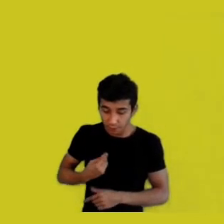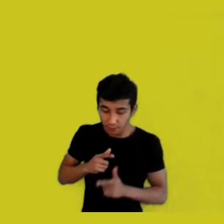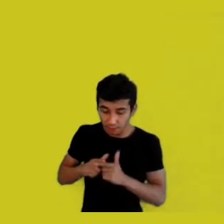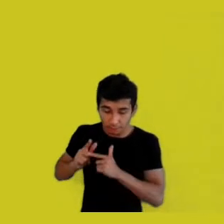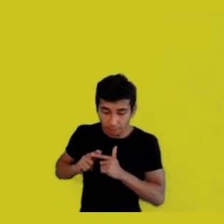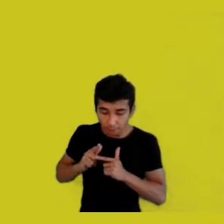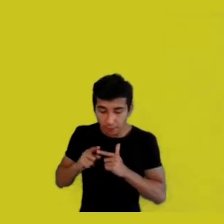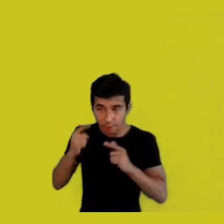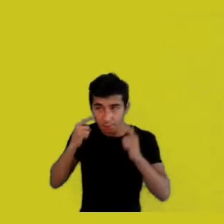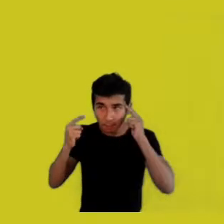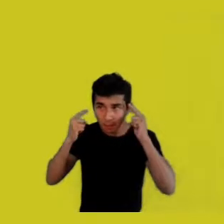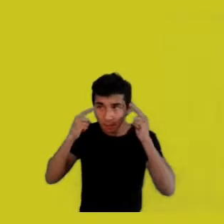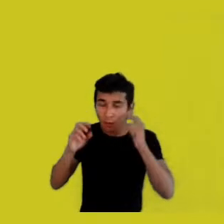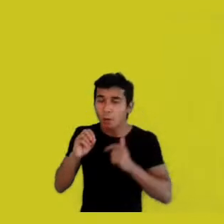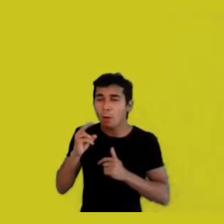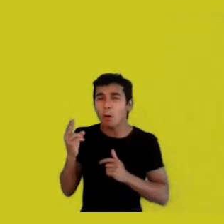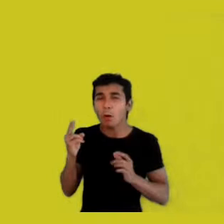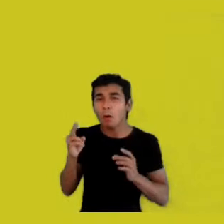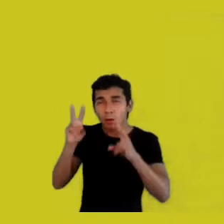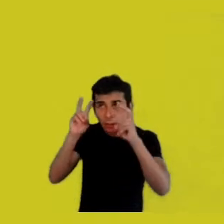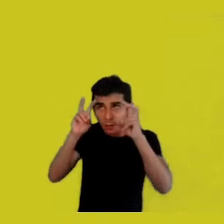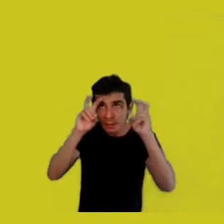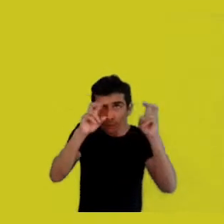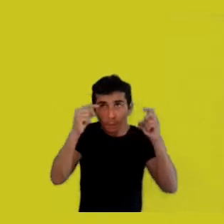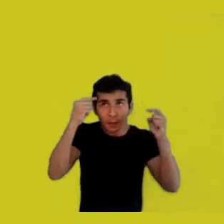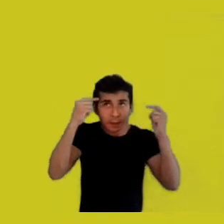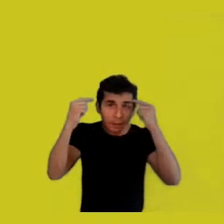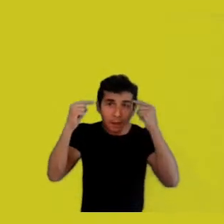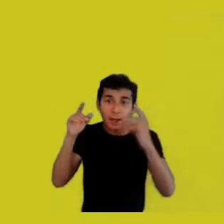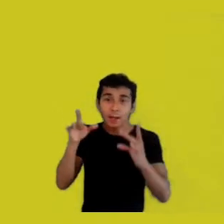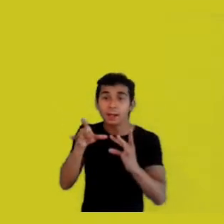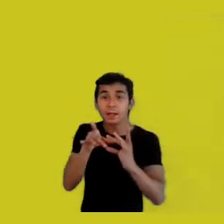of those with whom we are trying to talk and study.